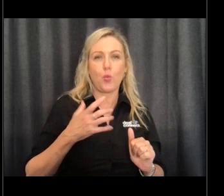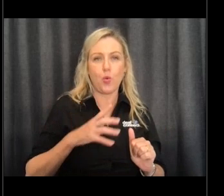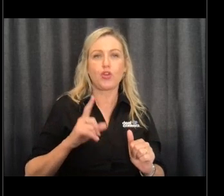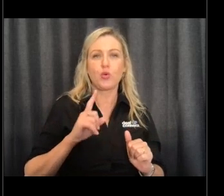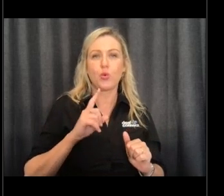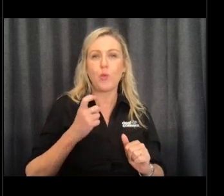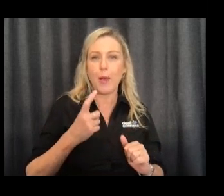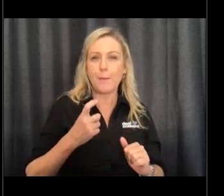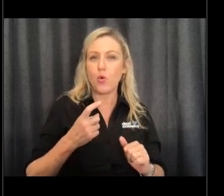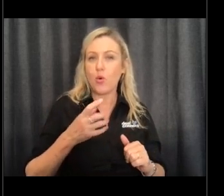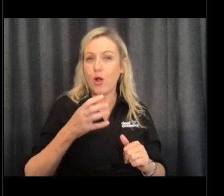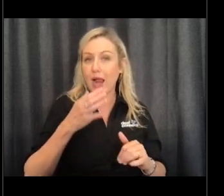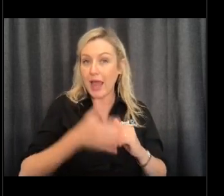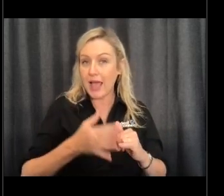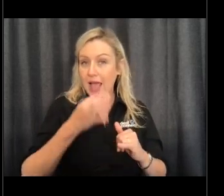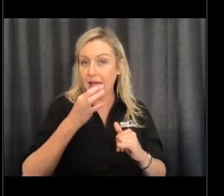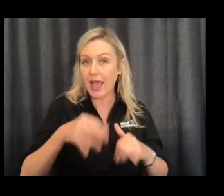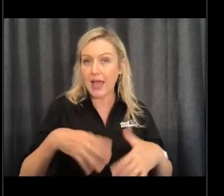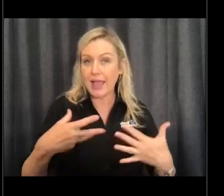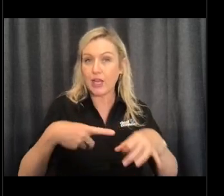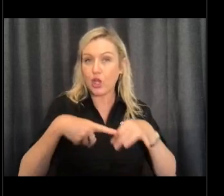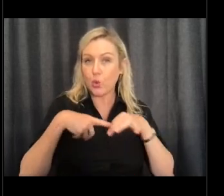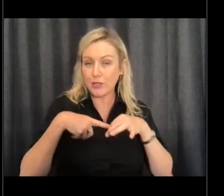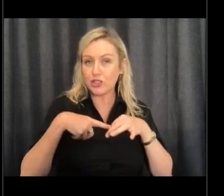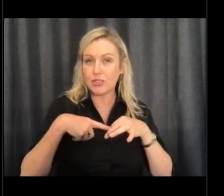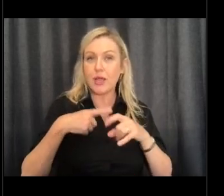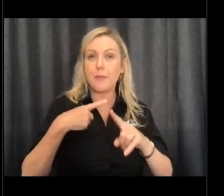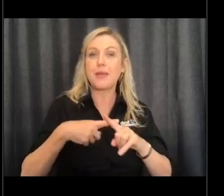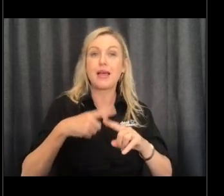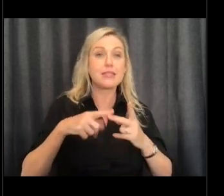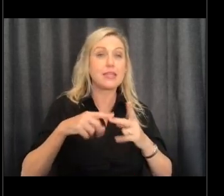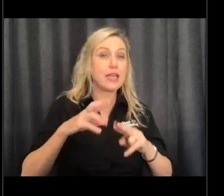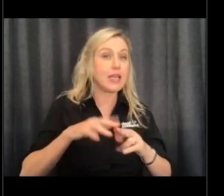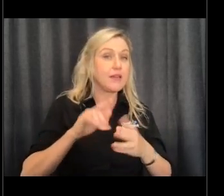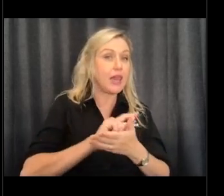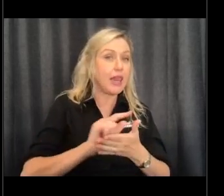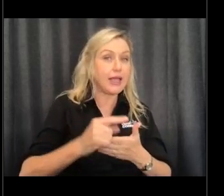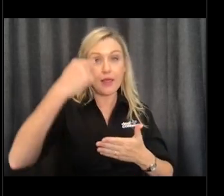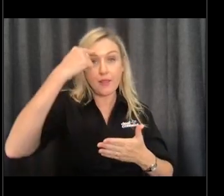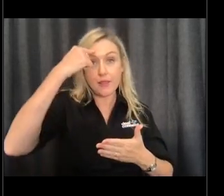questions and point out there if other questions occur to you during the course of the day